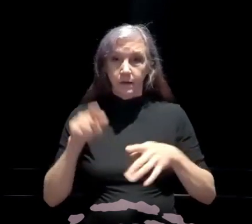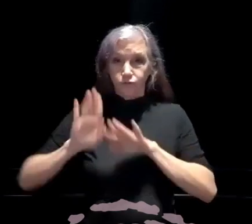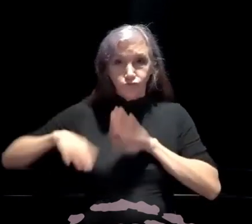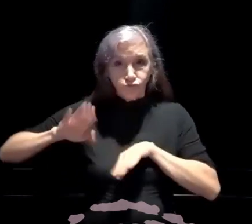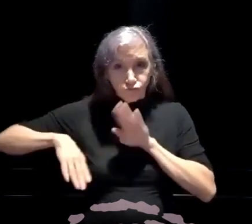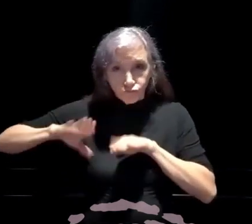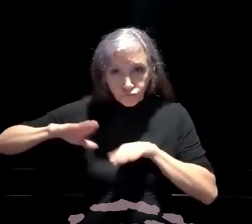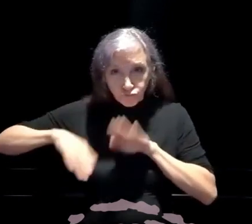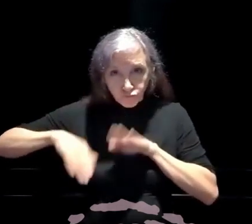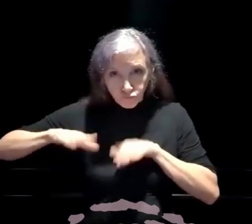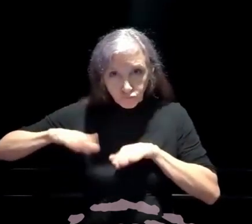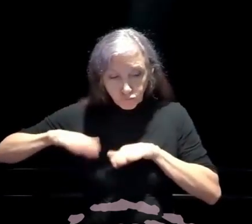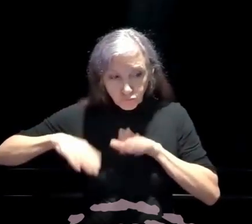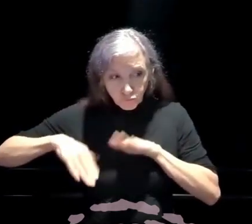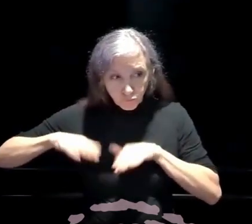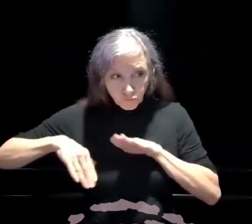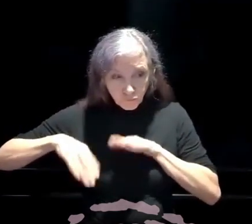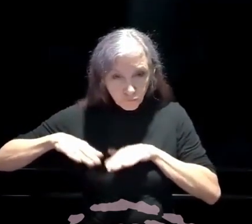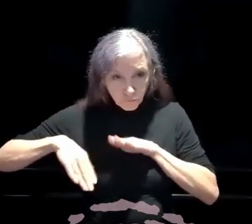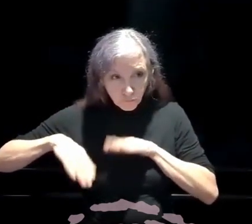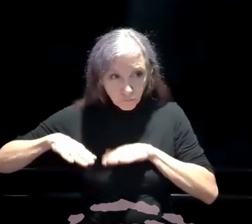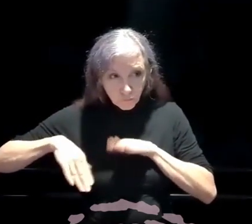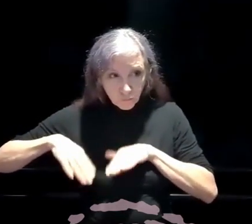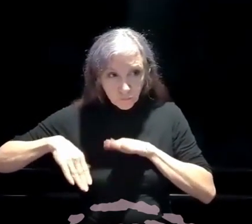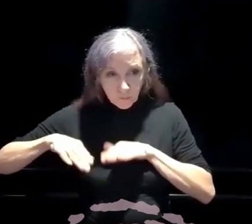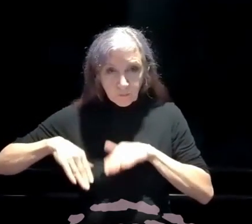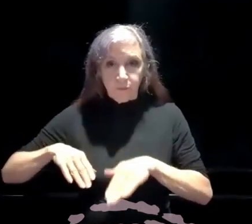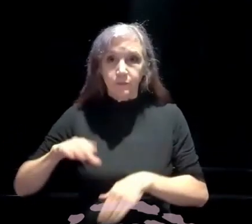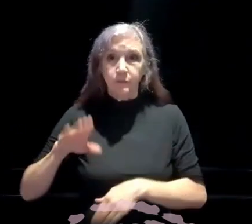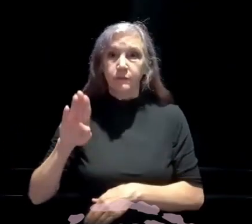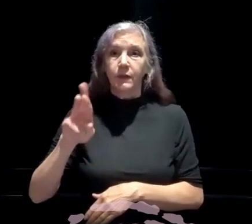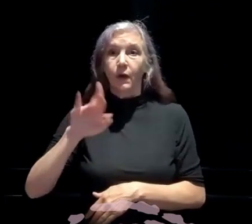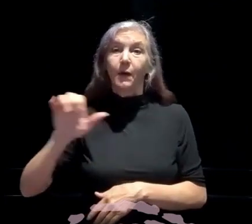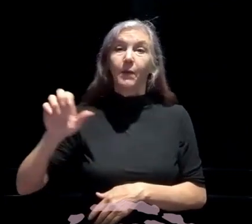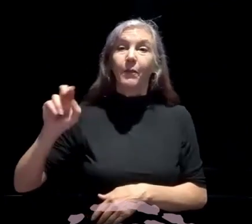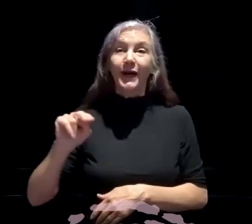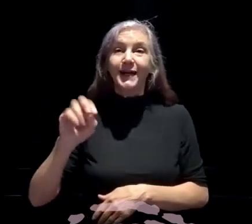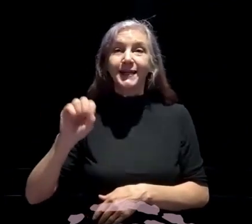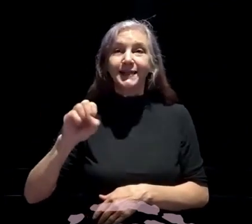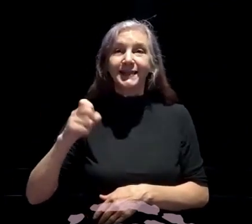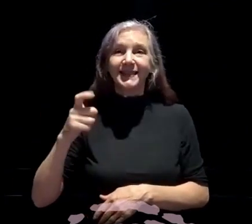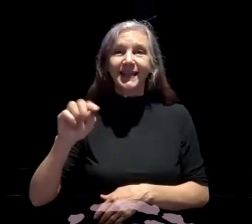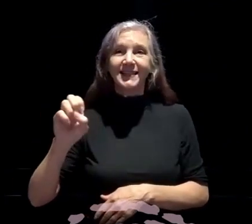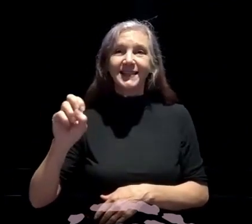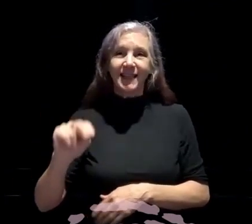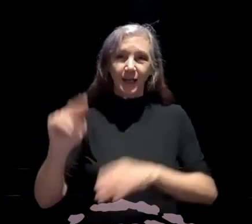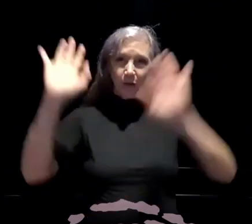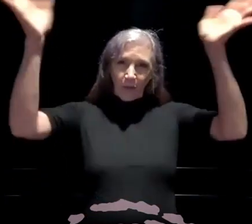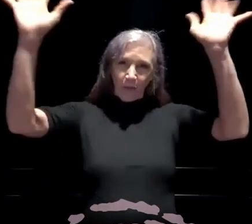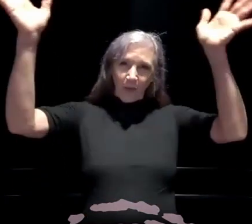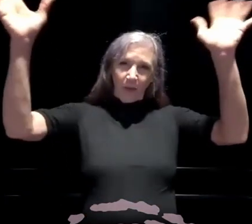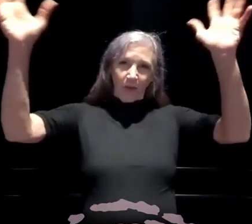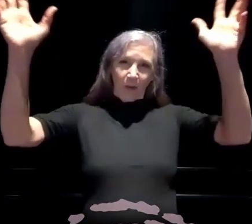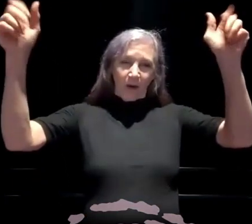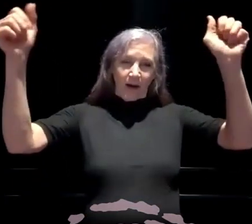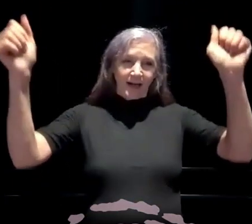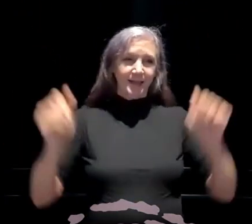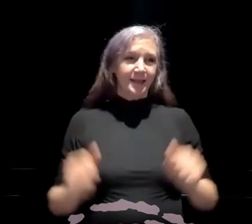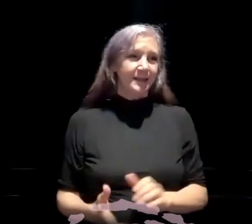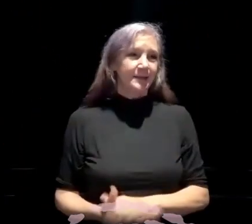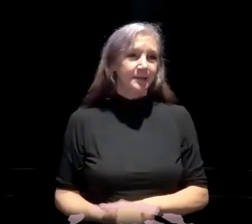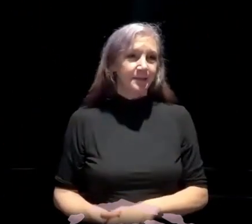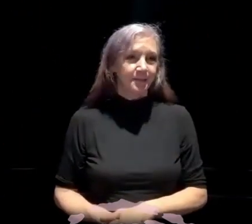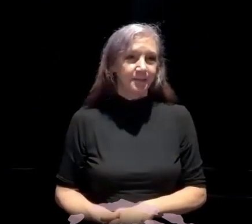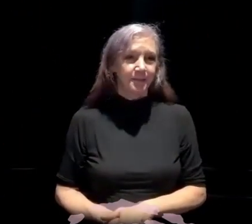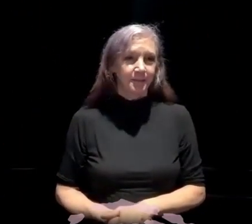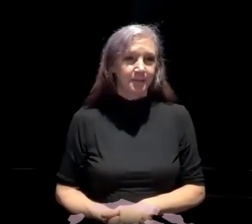Drummer roll again?